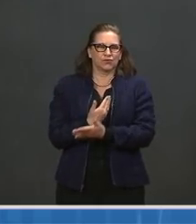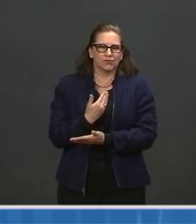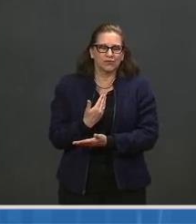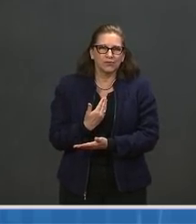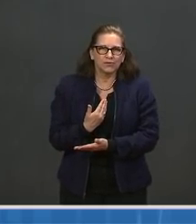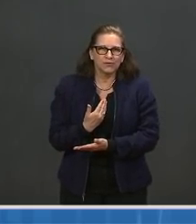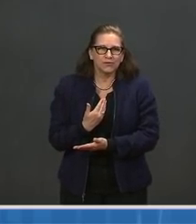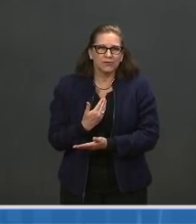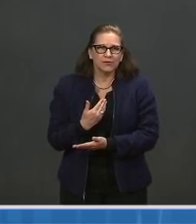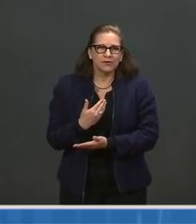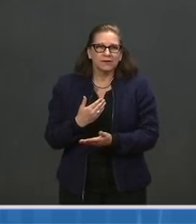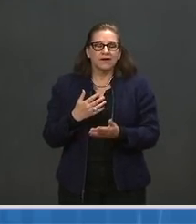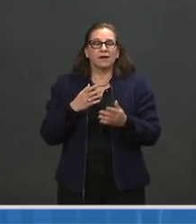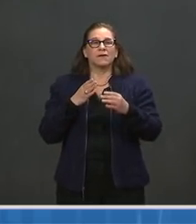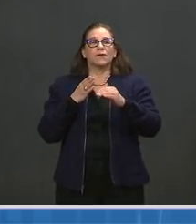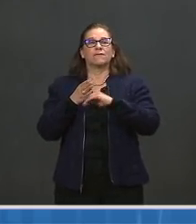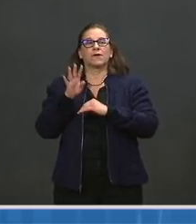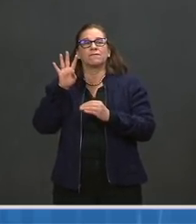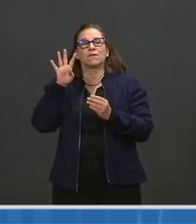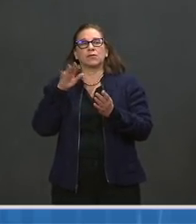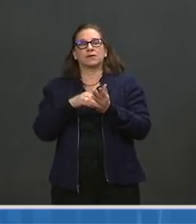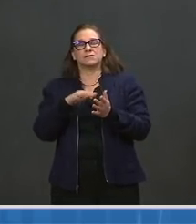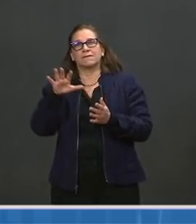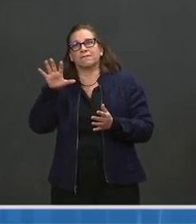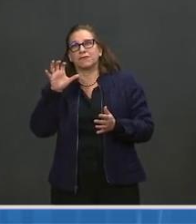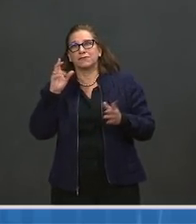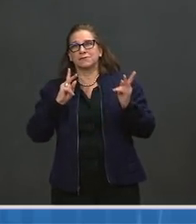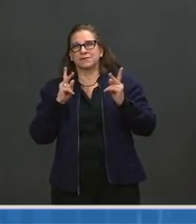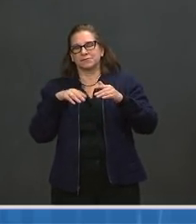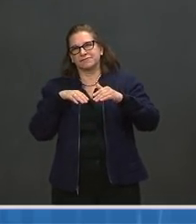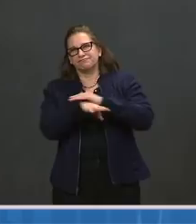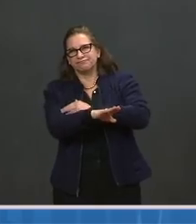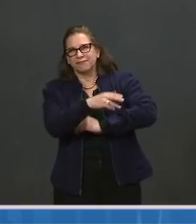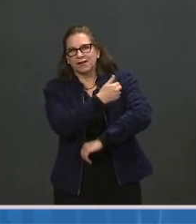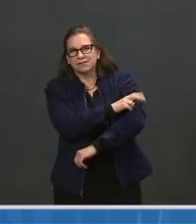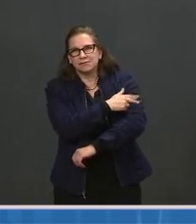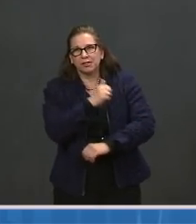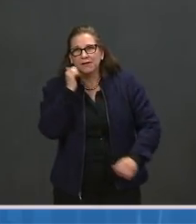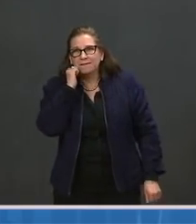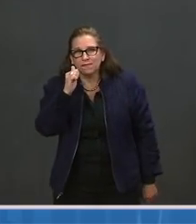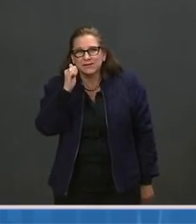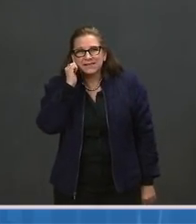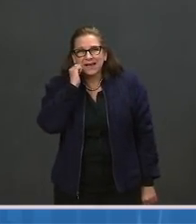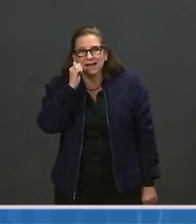Like COVID-19 cases, hospital admissions have been relatively stable over the last two weeks,